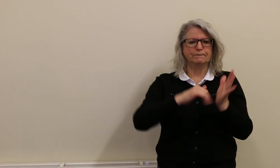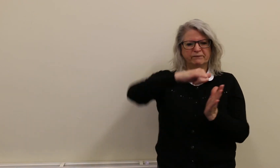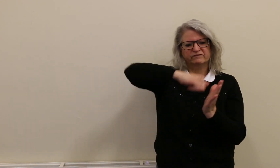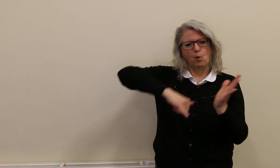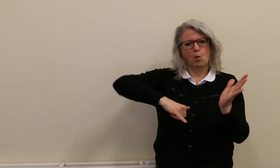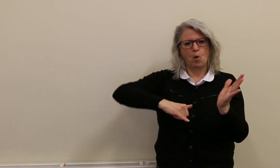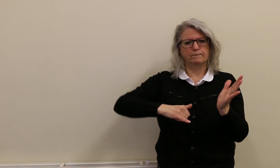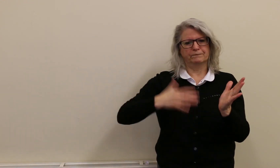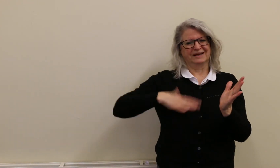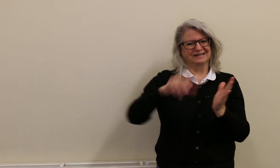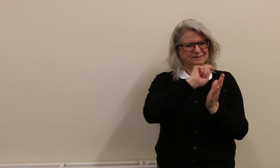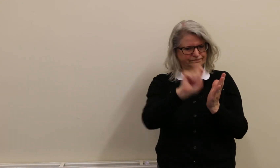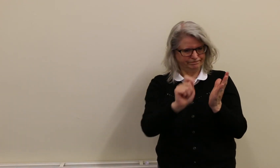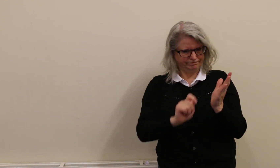There's a membership form to complete.